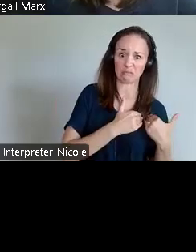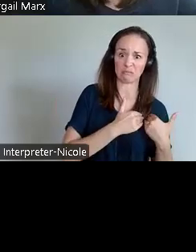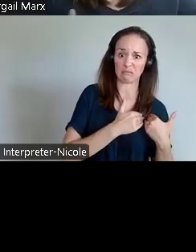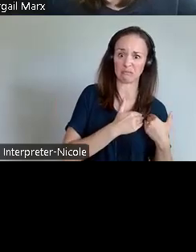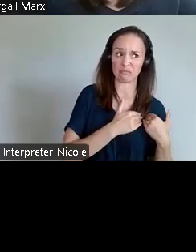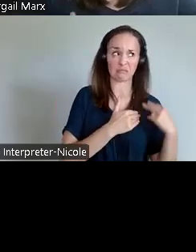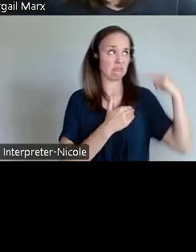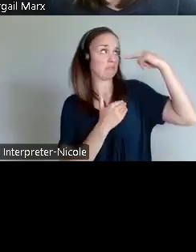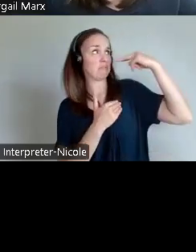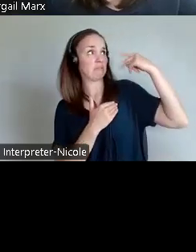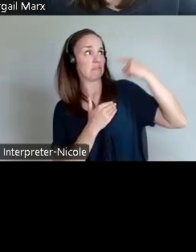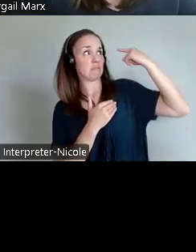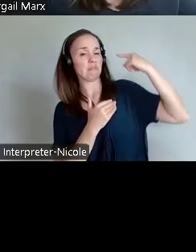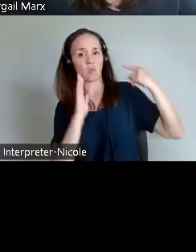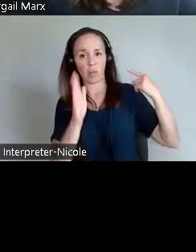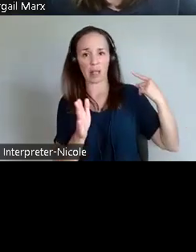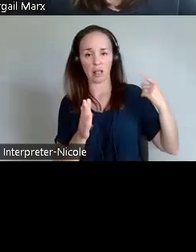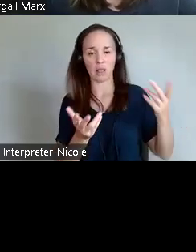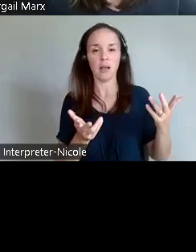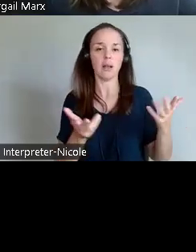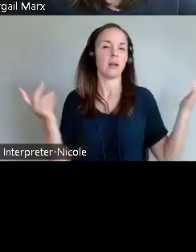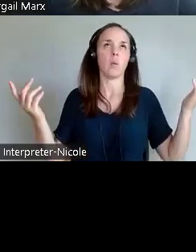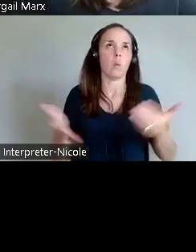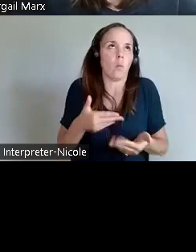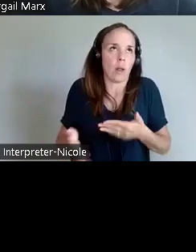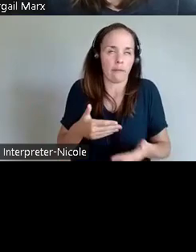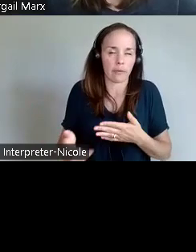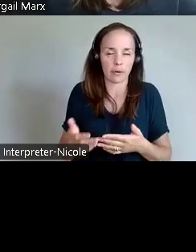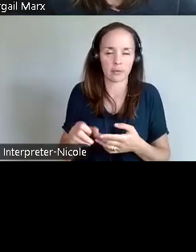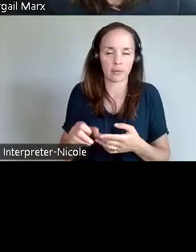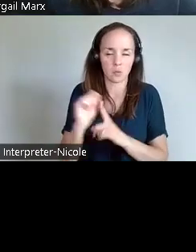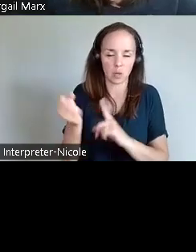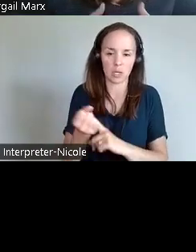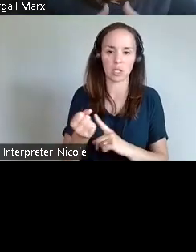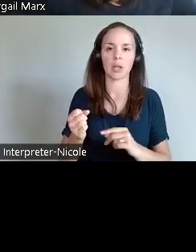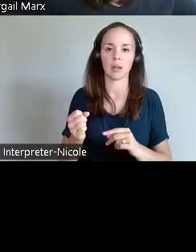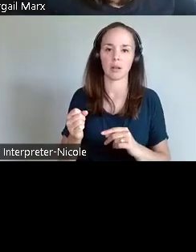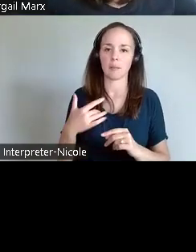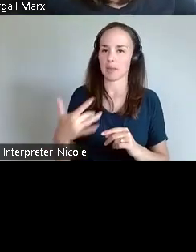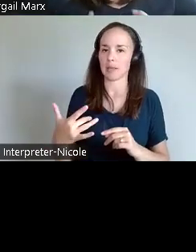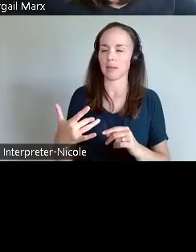and my district can't do that or whatever the circumstances might be, but we need to remember